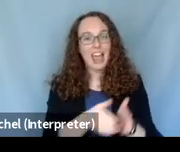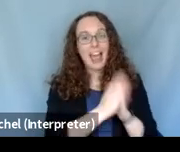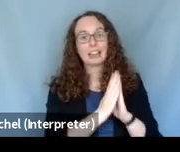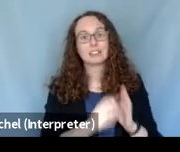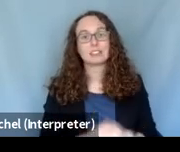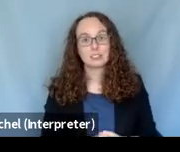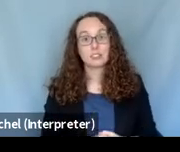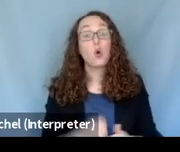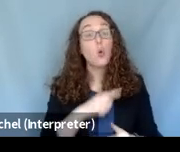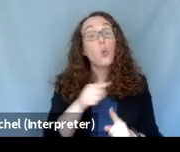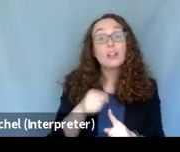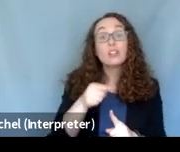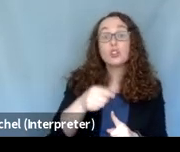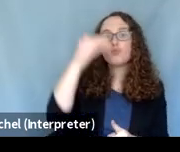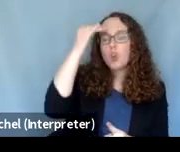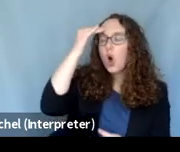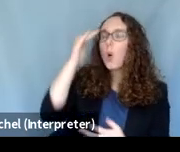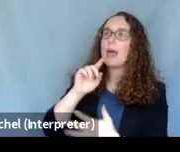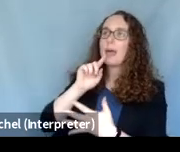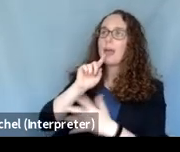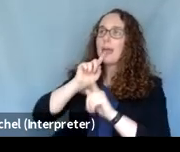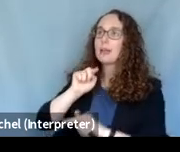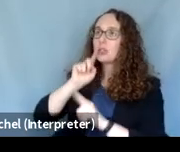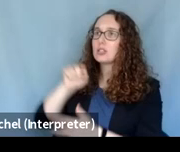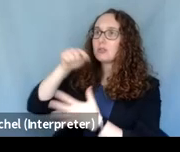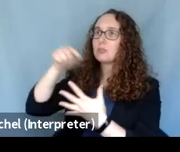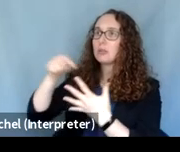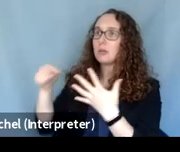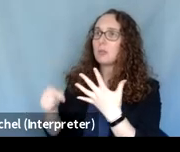you a calmness and a confidence to answer the other unknown questions